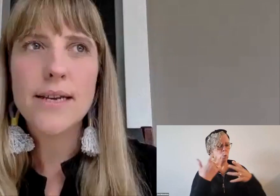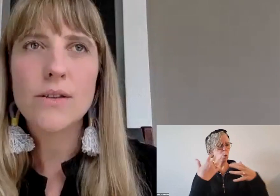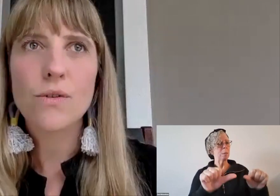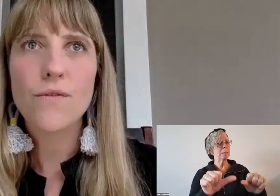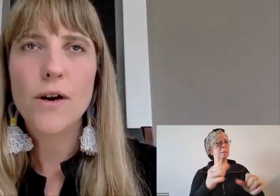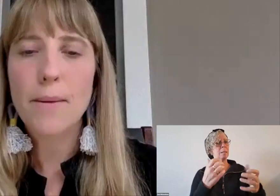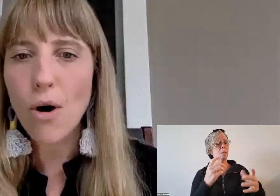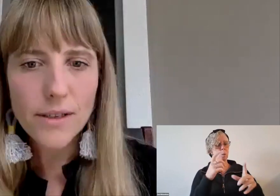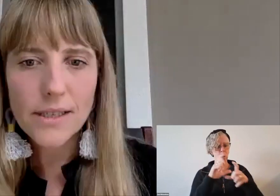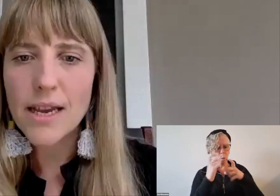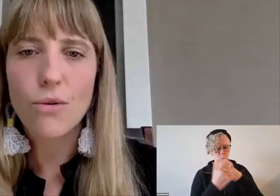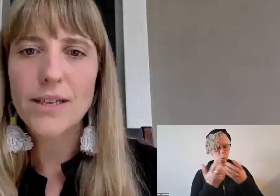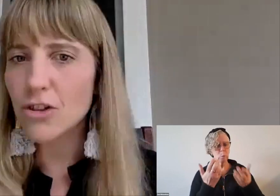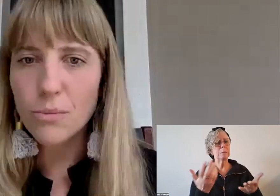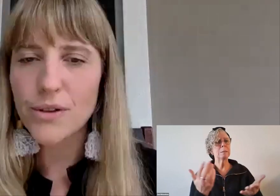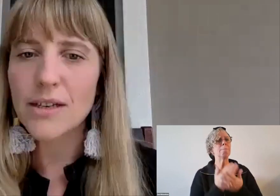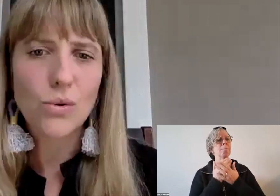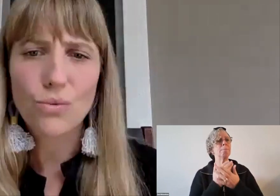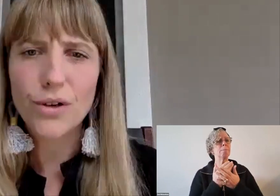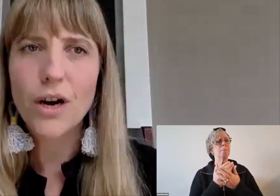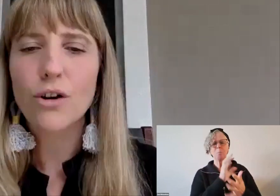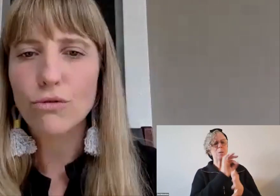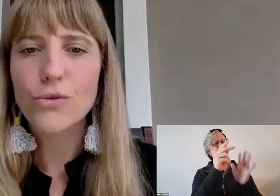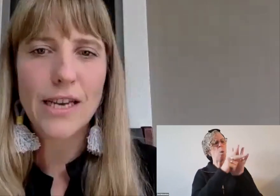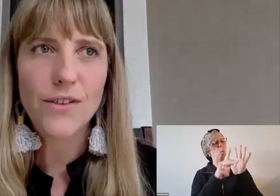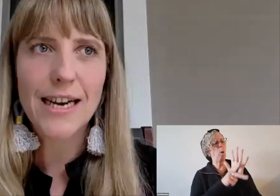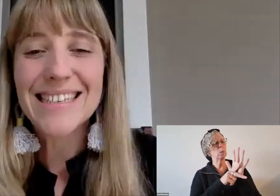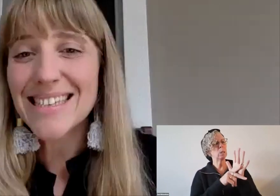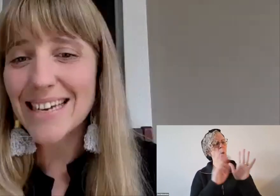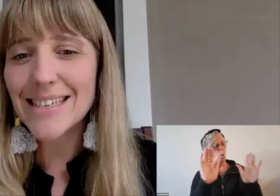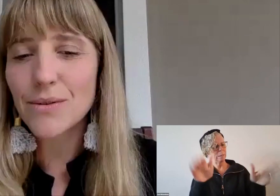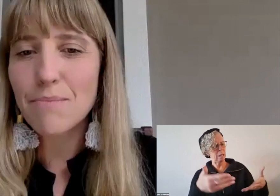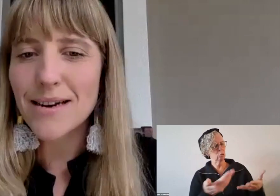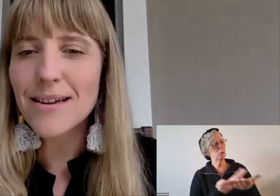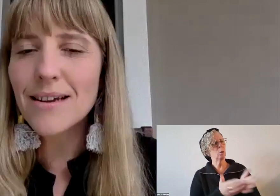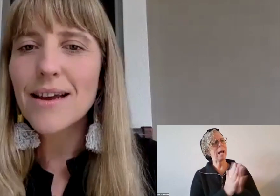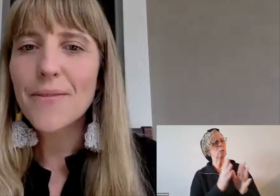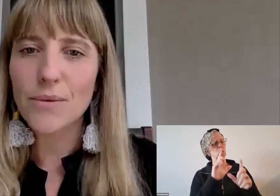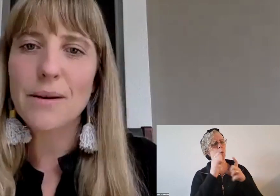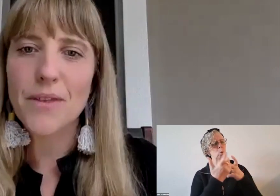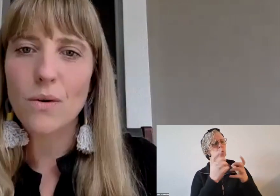but there wasn't any sort of kind of policy or induction process or a real kind of cultural safety understanding that was embedded in it.